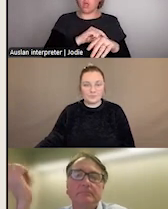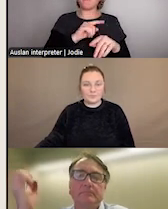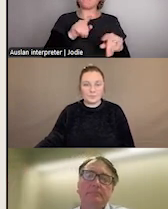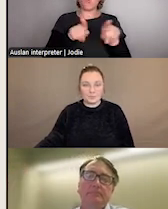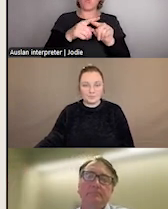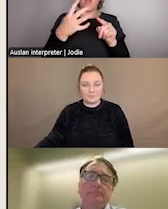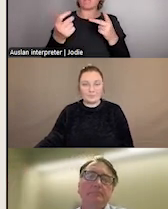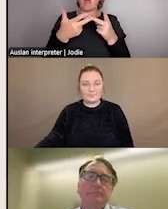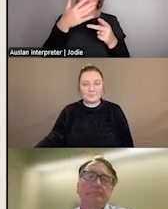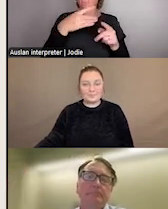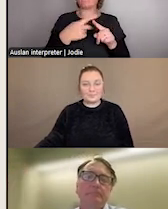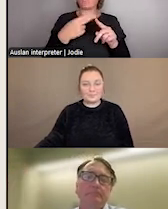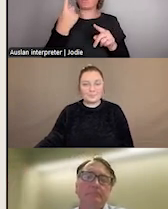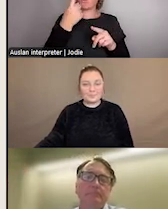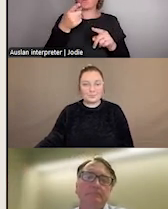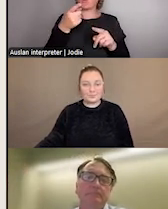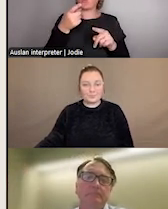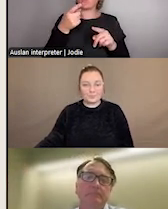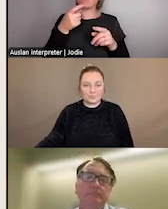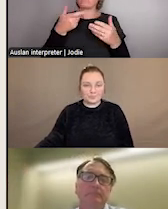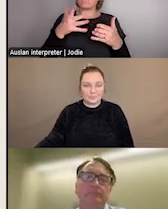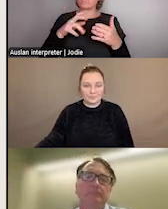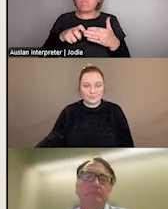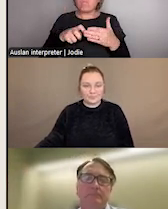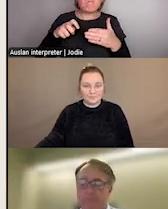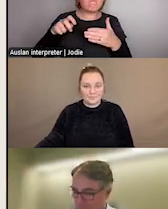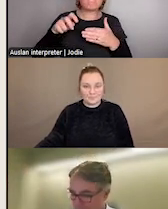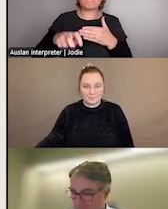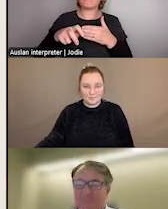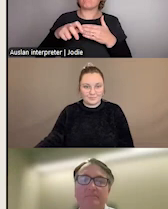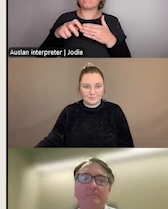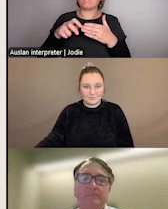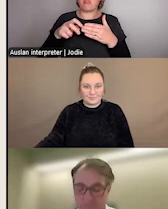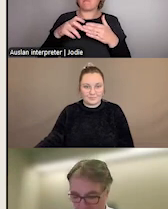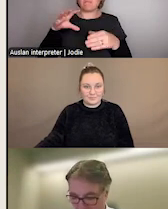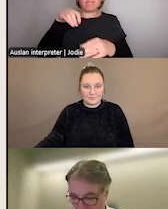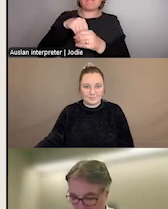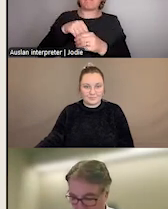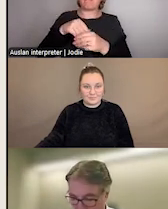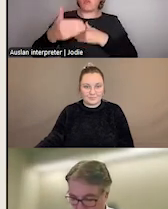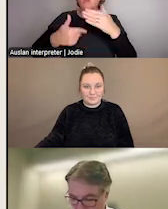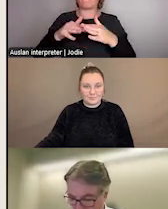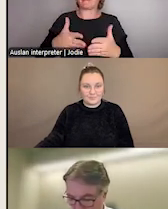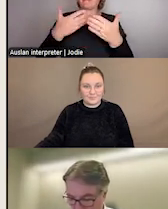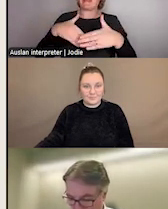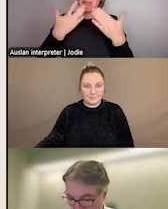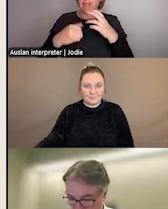For those who cross the line and are in the process of setting up the Giving Day campaign,